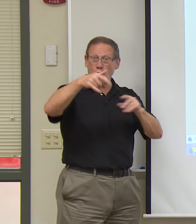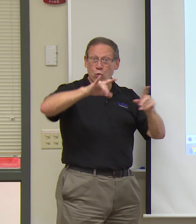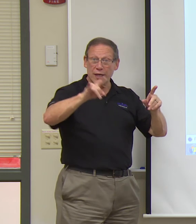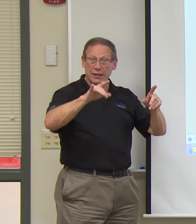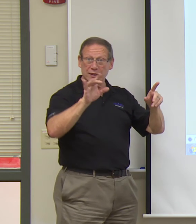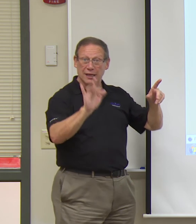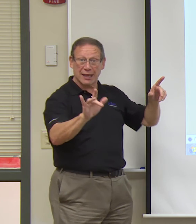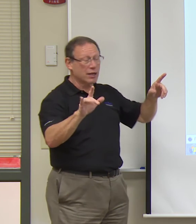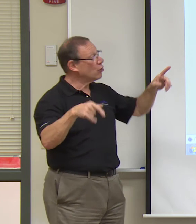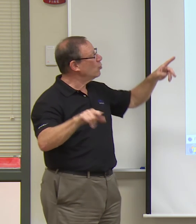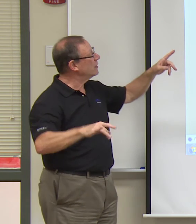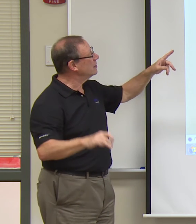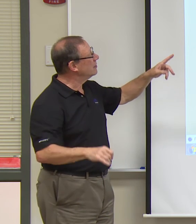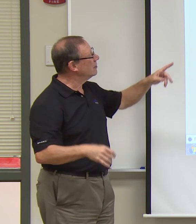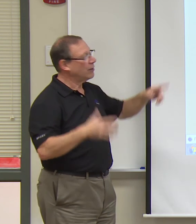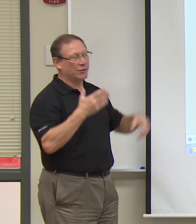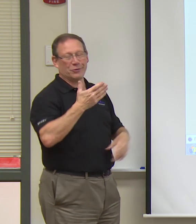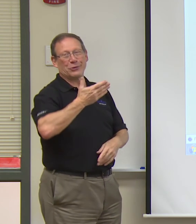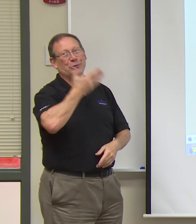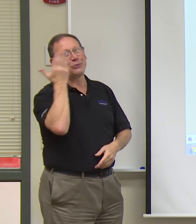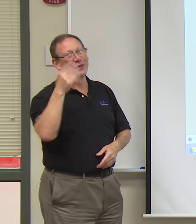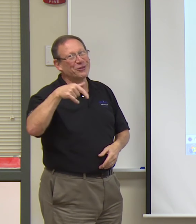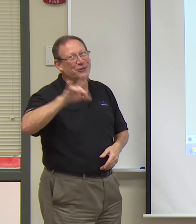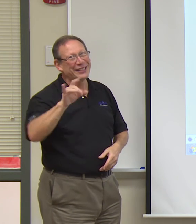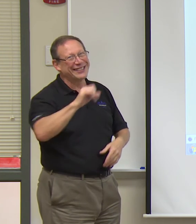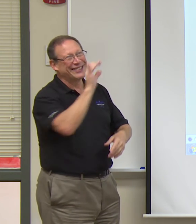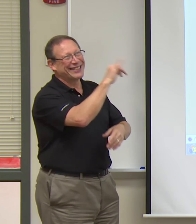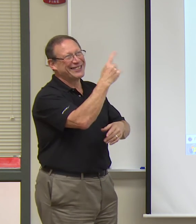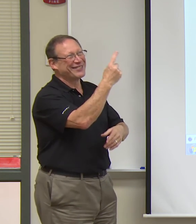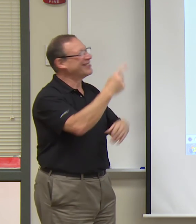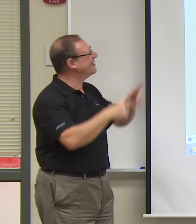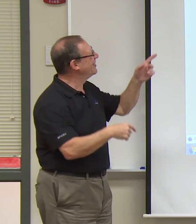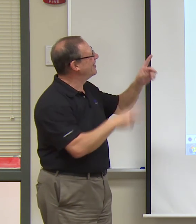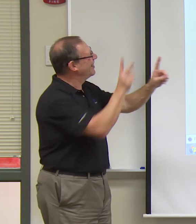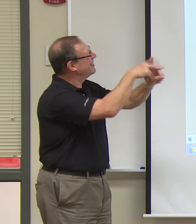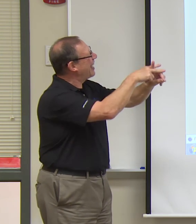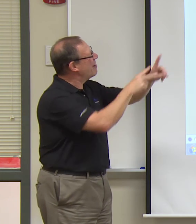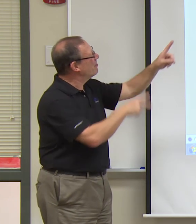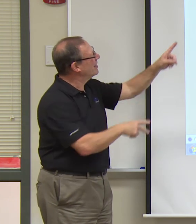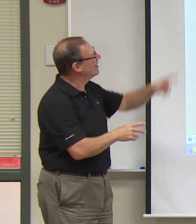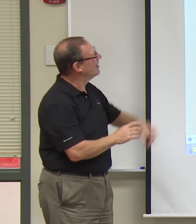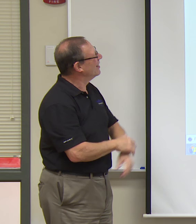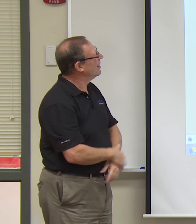I don't have quizzes in this one, so, let's say it's an assignment. So, you're doing a drop box,